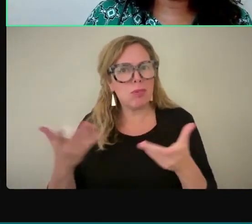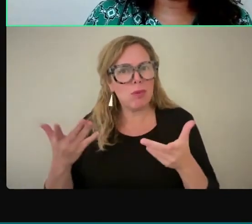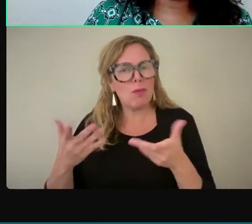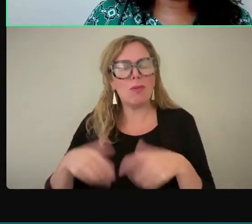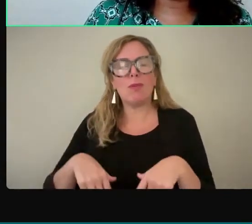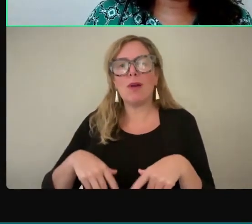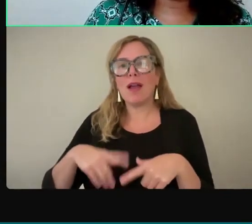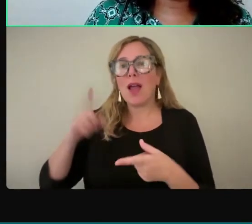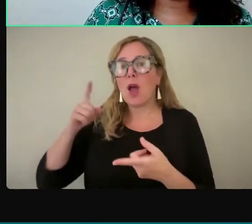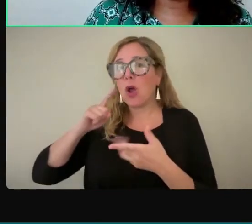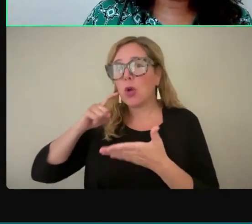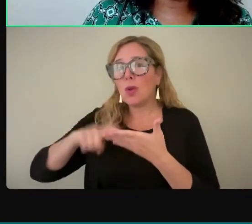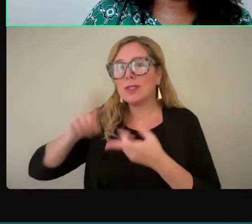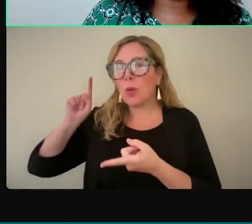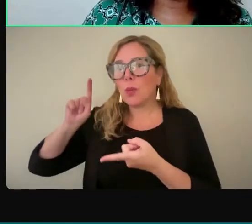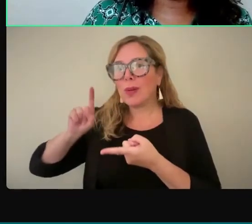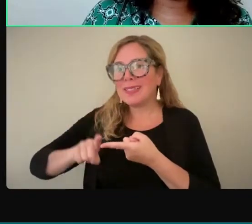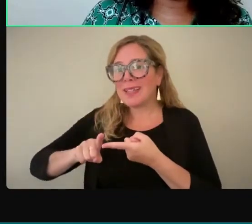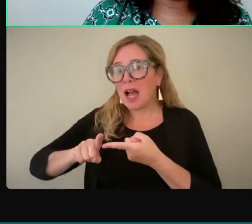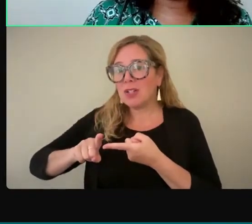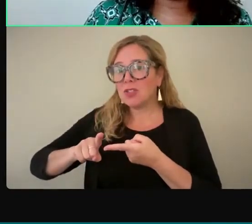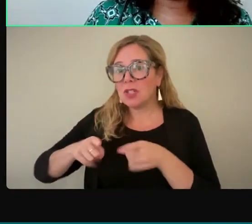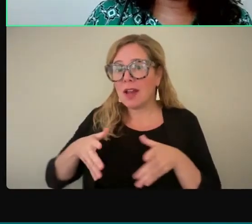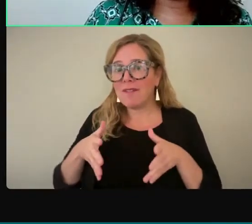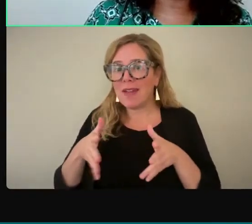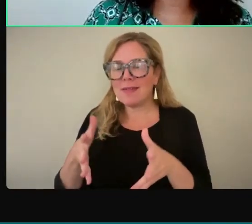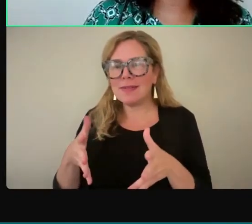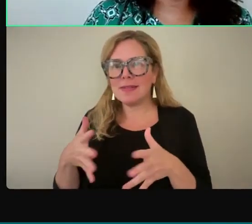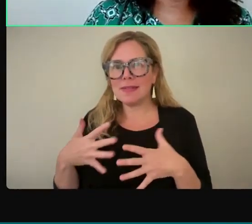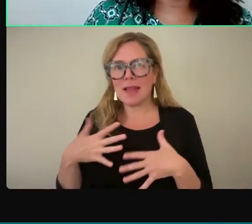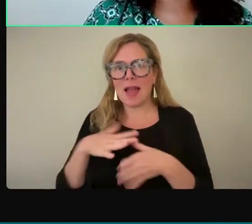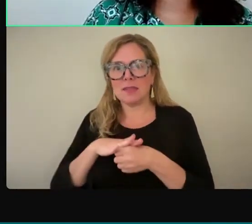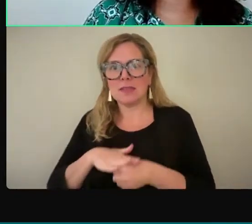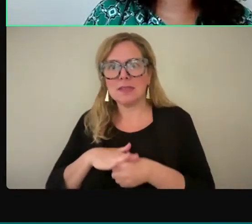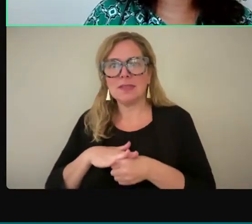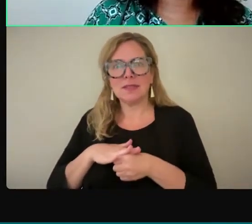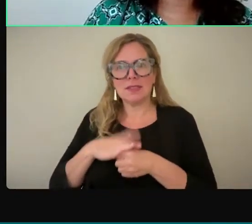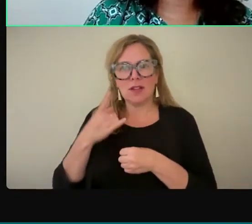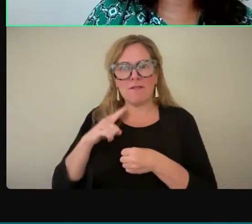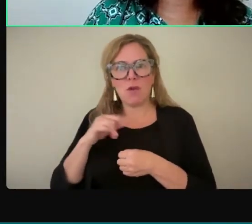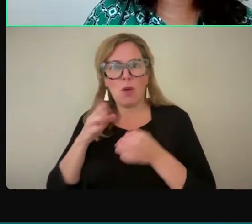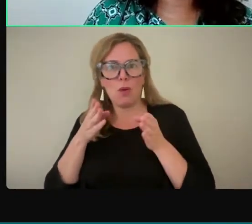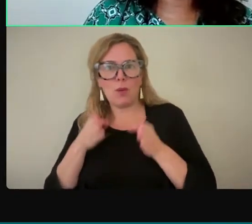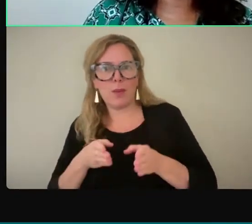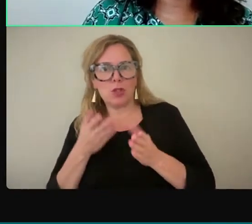in anxiety and agitation for their loved one. The Alzheimer's Association predicts that